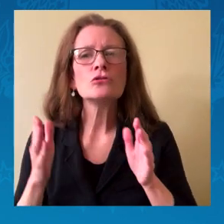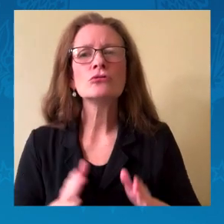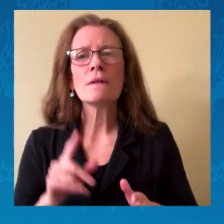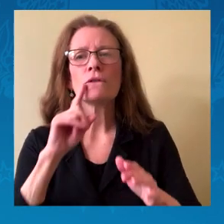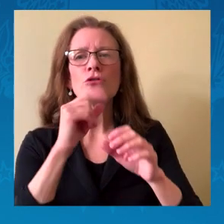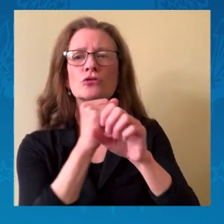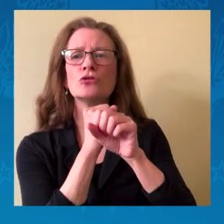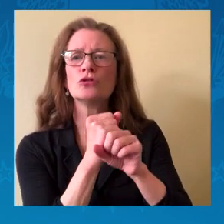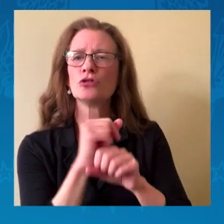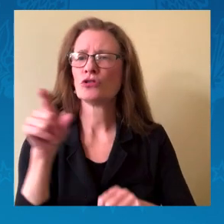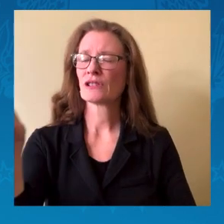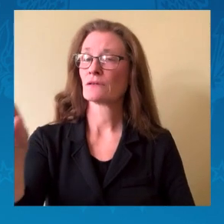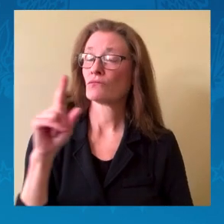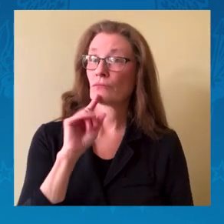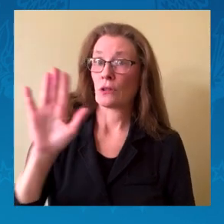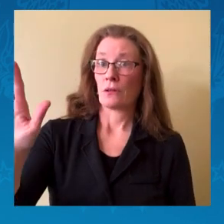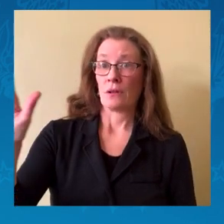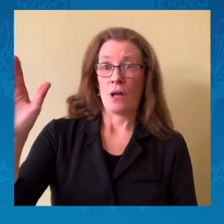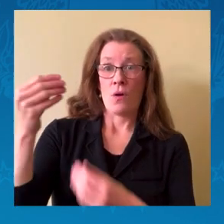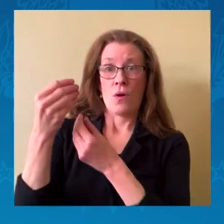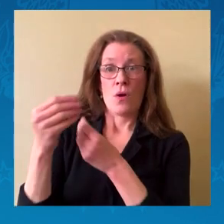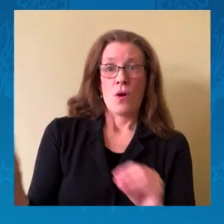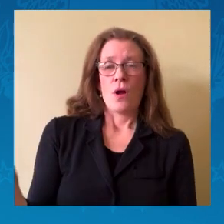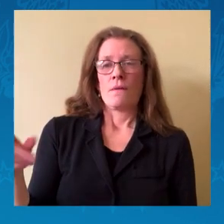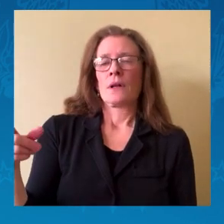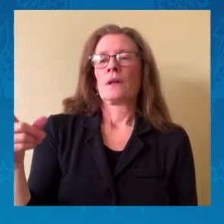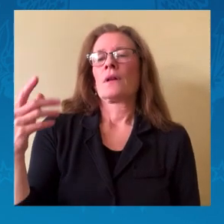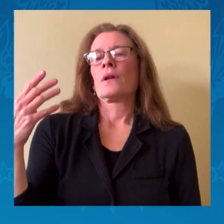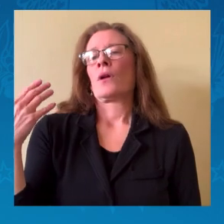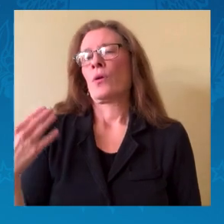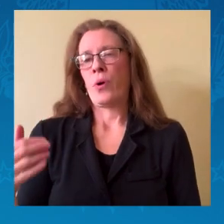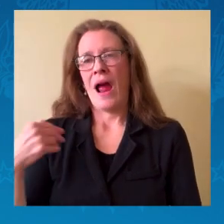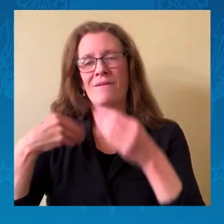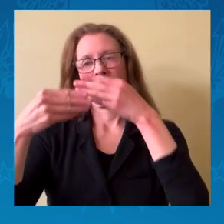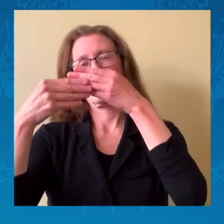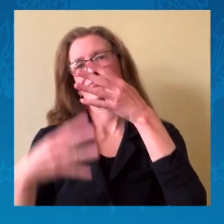as it is with many other issues to coordinate among these various agencies.